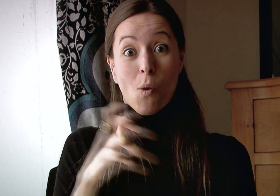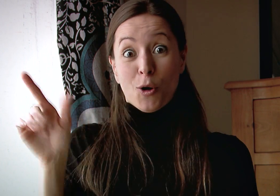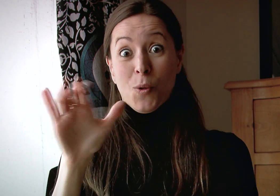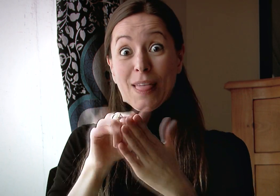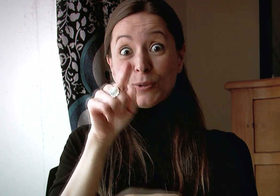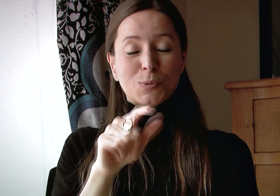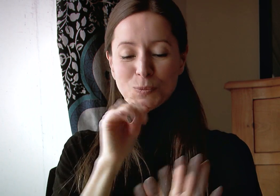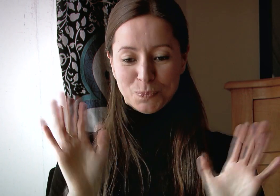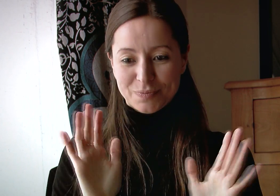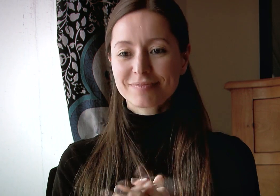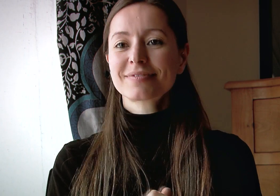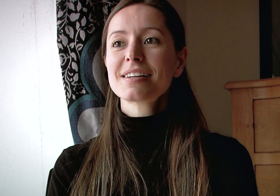You don't want that to happen to you so don't do it.